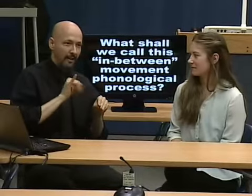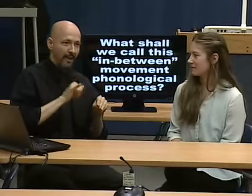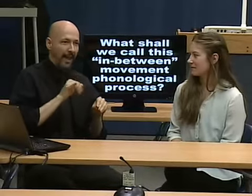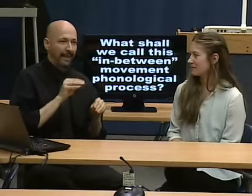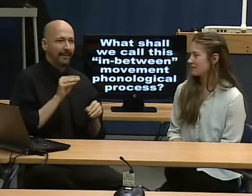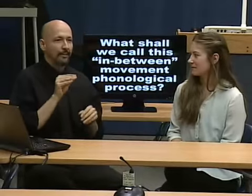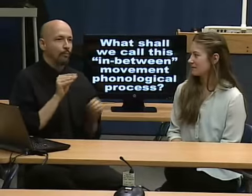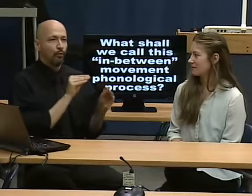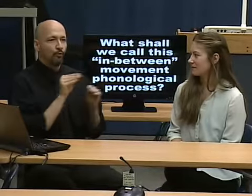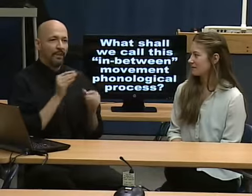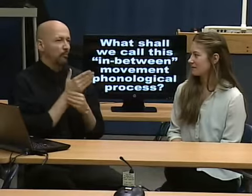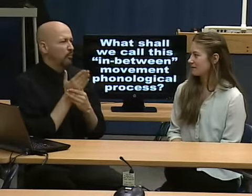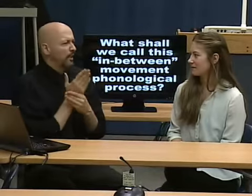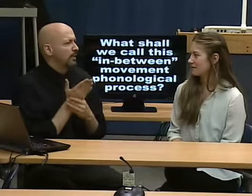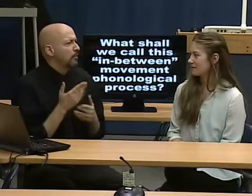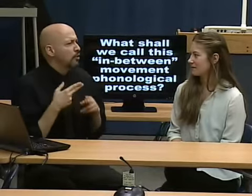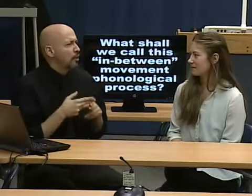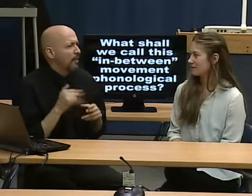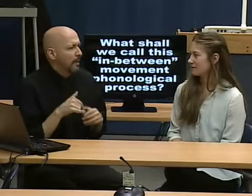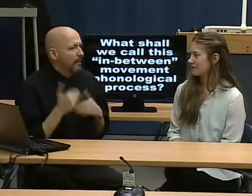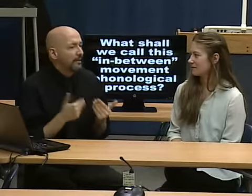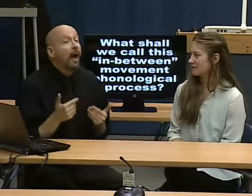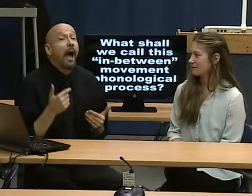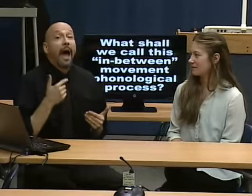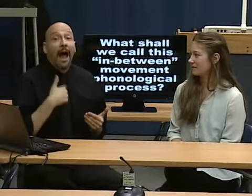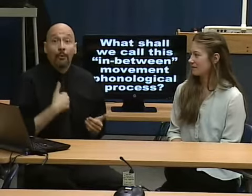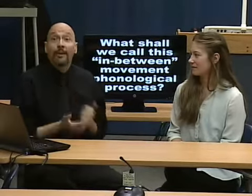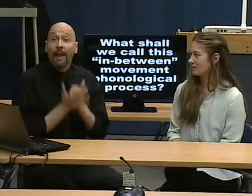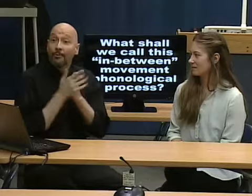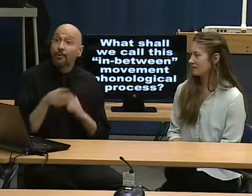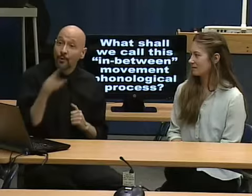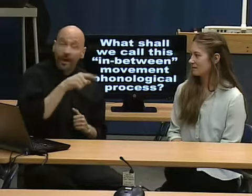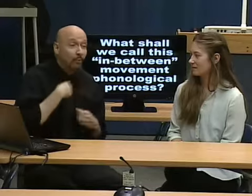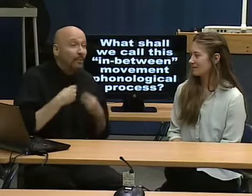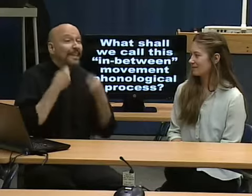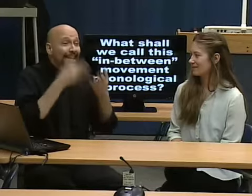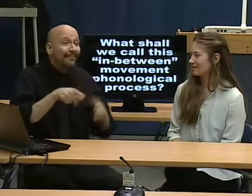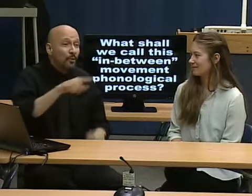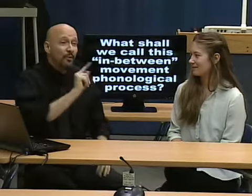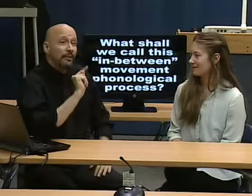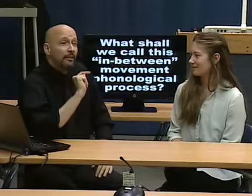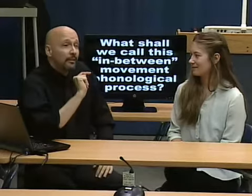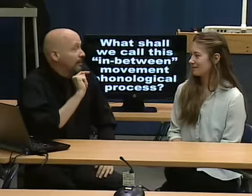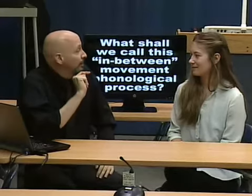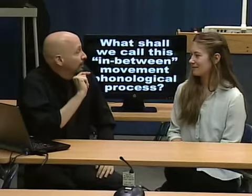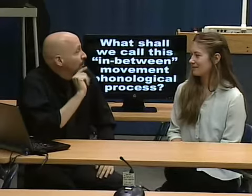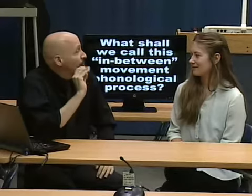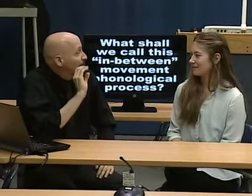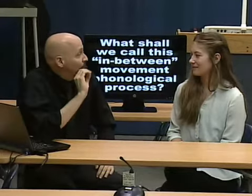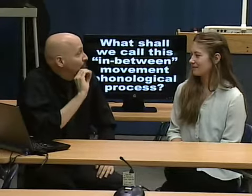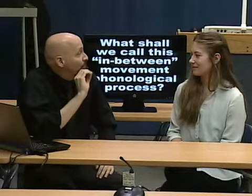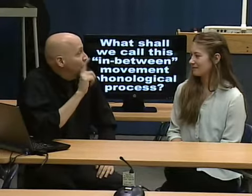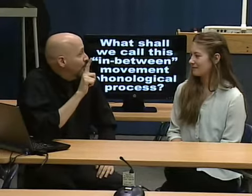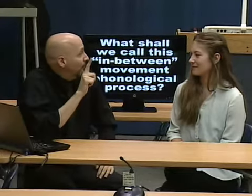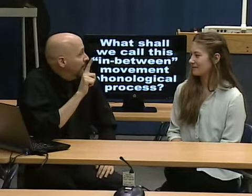...that movement between the signs, that process, is called what? I will help you guys. I'll give you... T-O-O-L